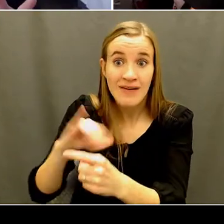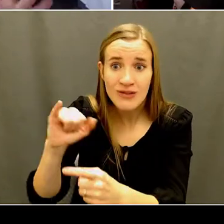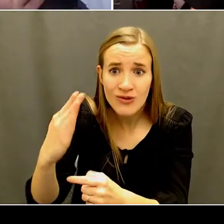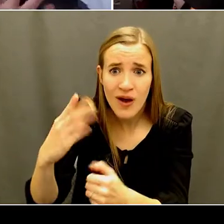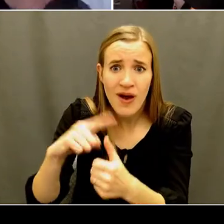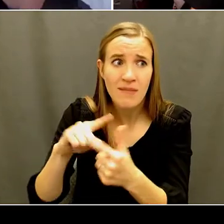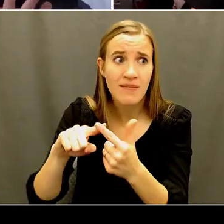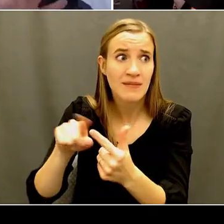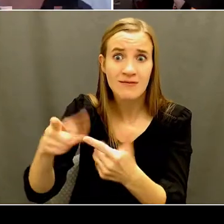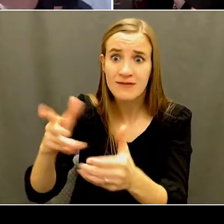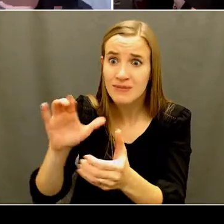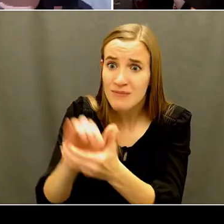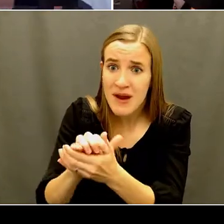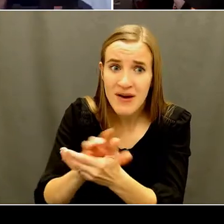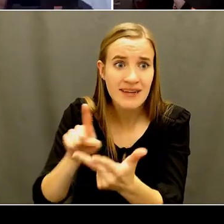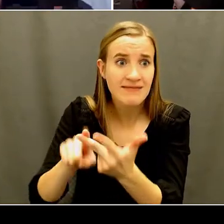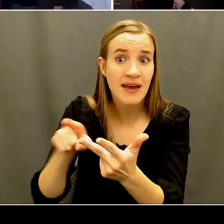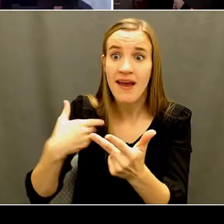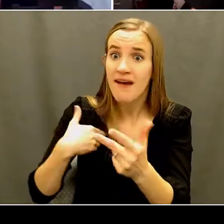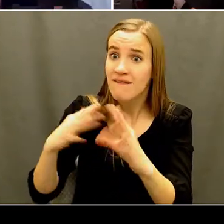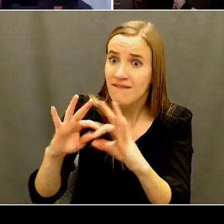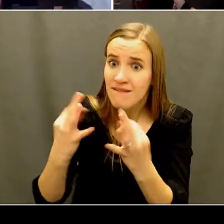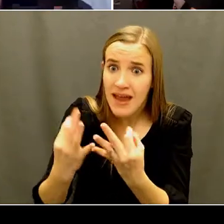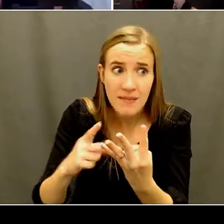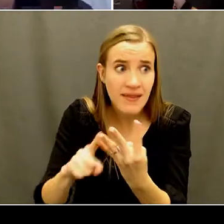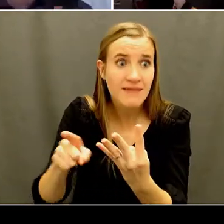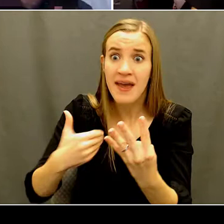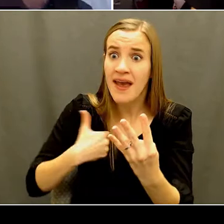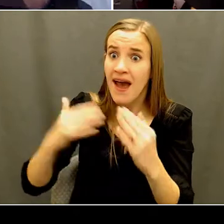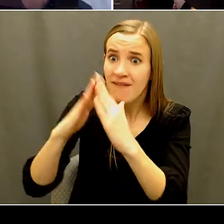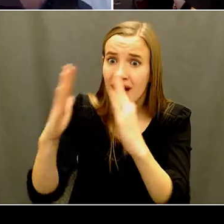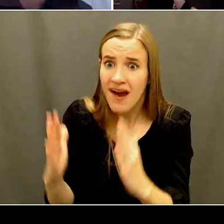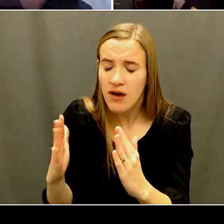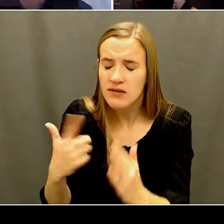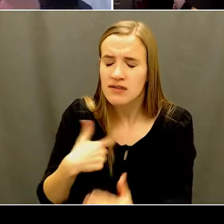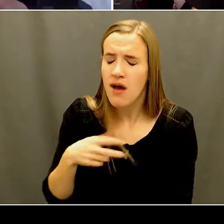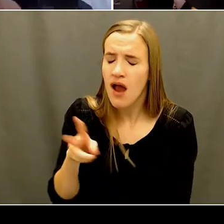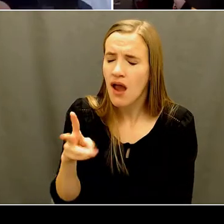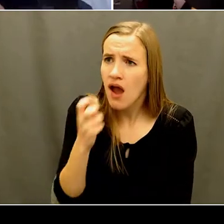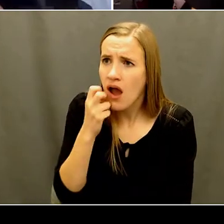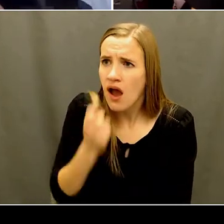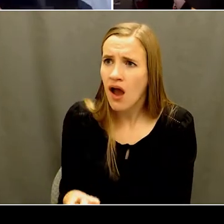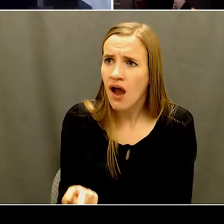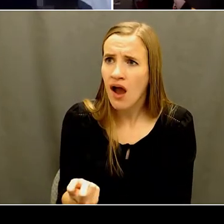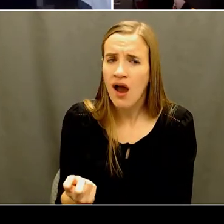who had the life that I wanted for myself, you know? And she worked at the